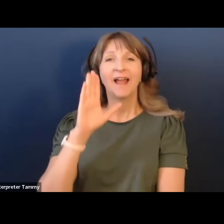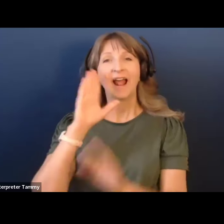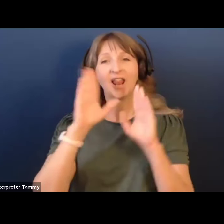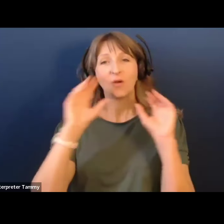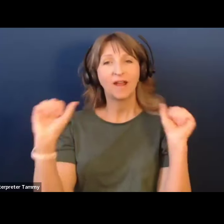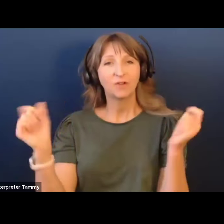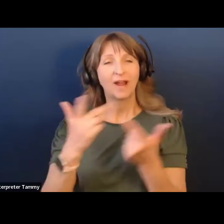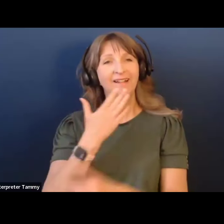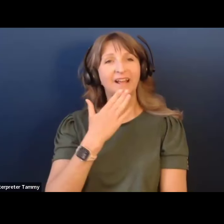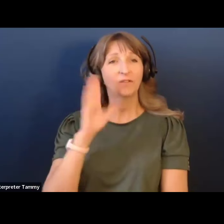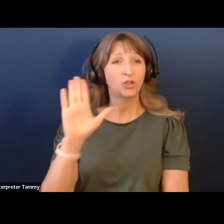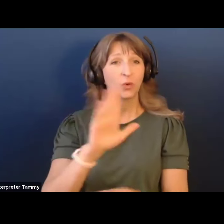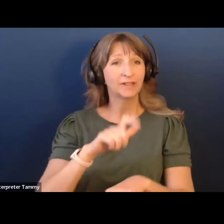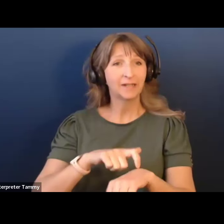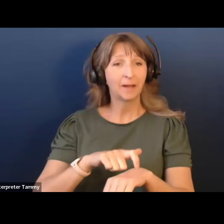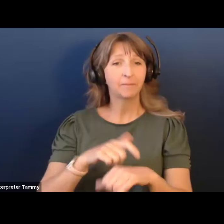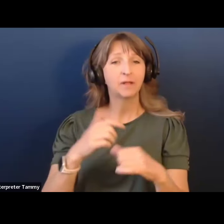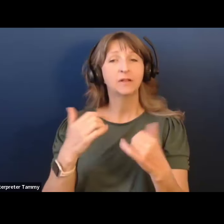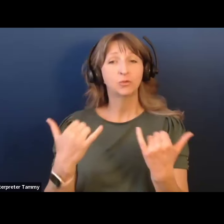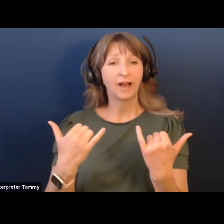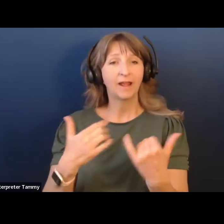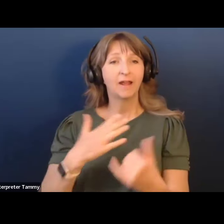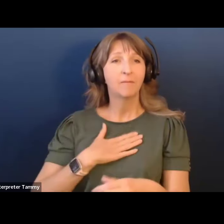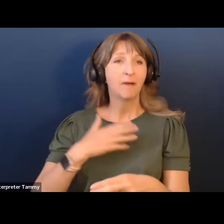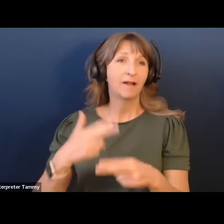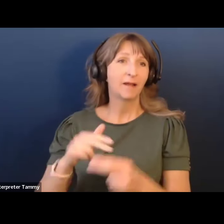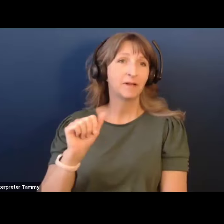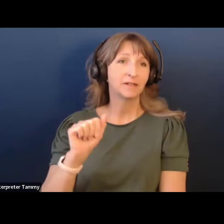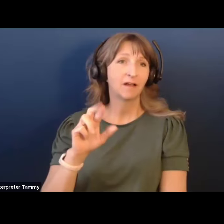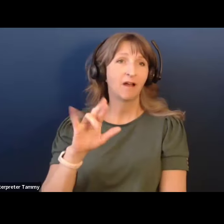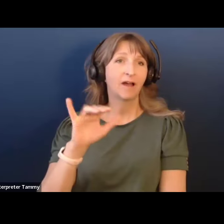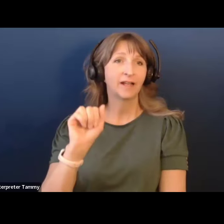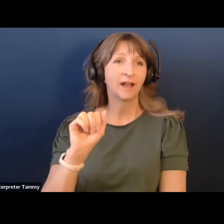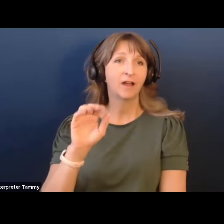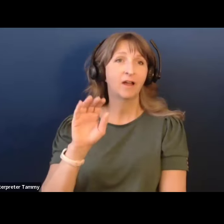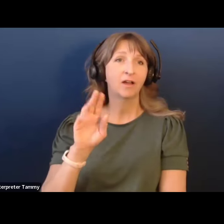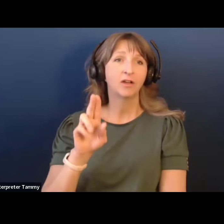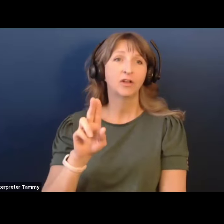My name is Ariya and I am incoming neuroscience Ph.D. science at UC Berkeley.